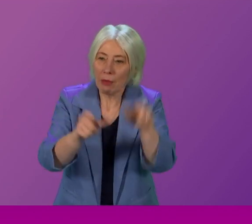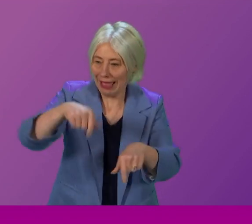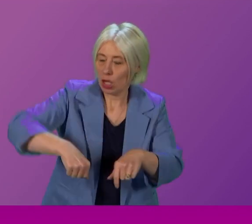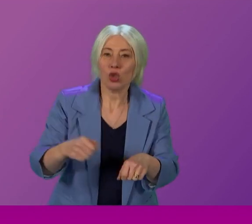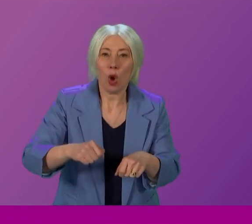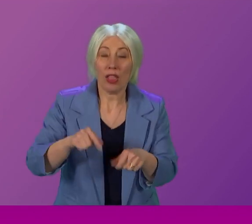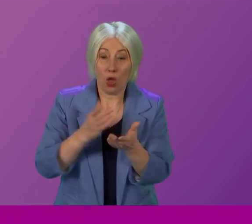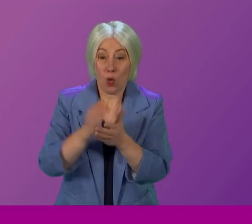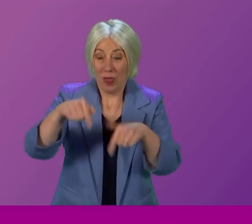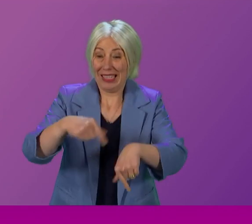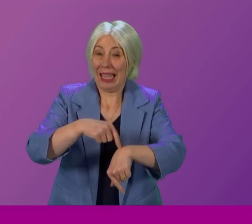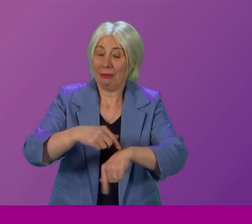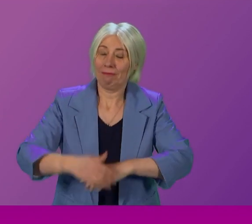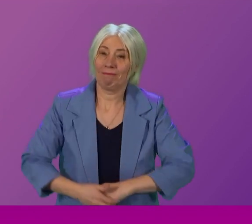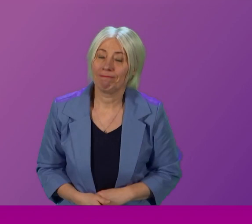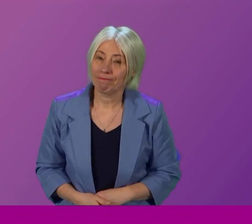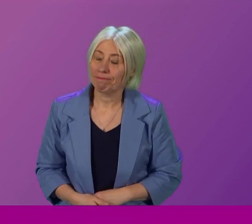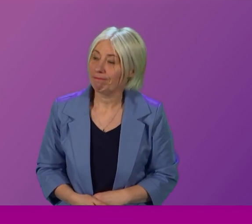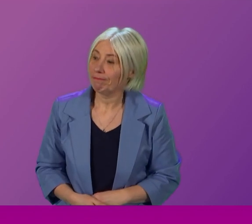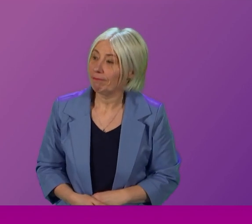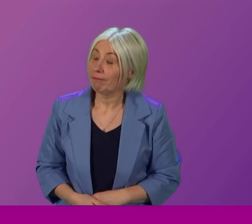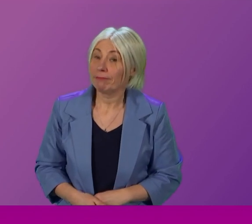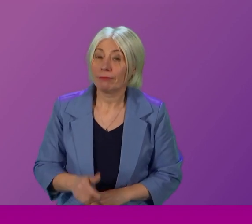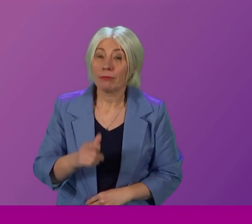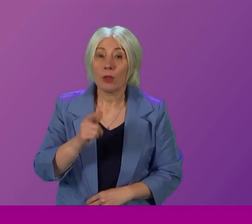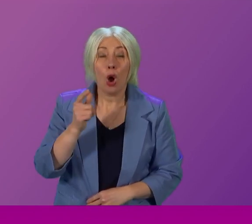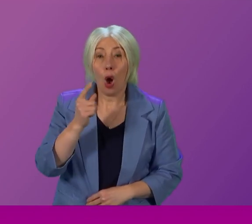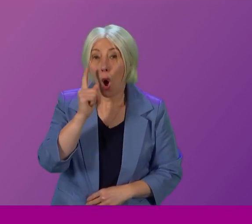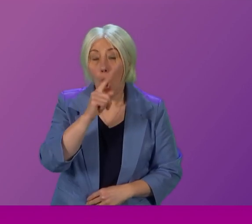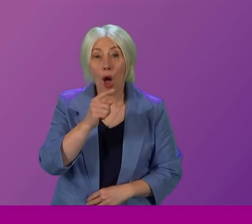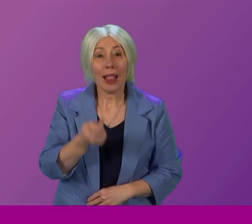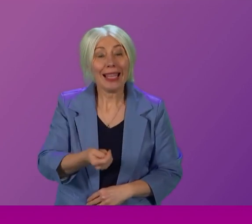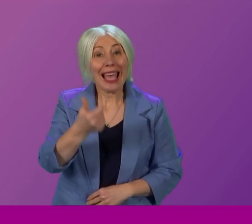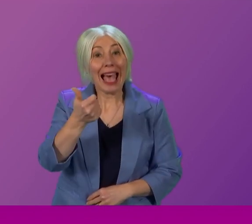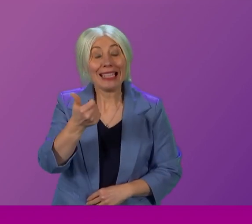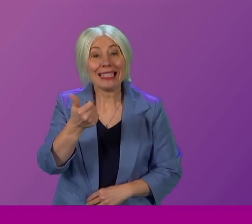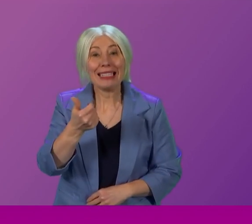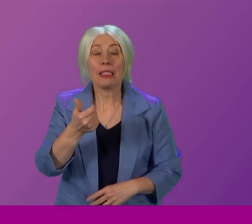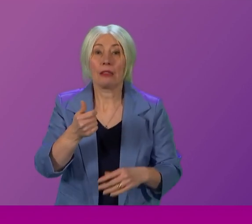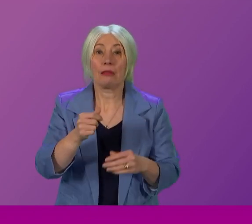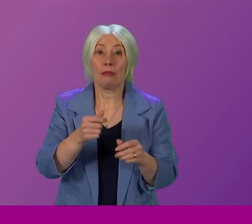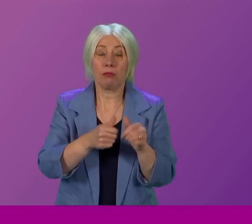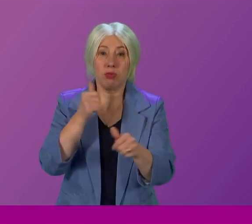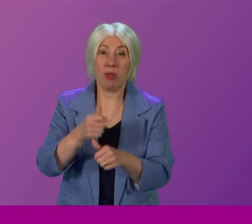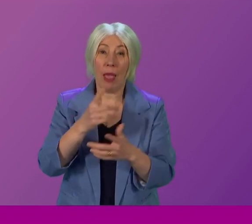The oil and gas giants BP and Shell are reporting record profits on the